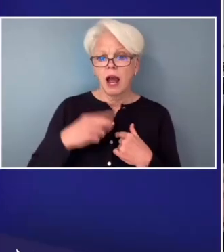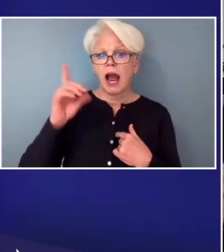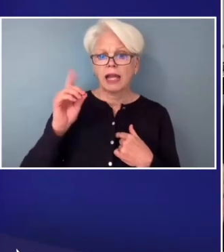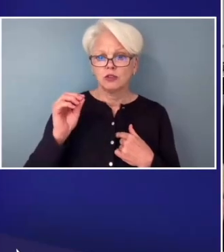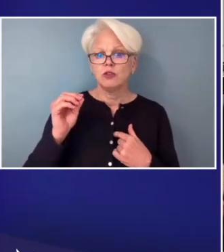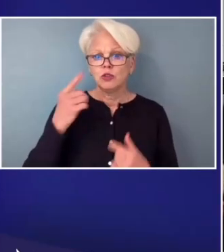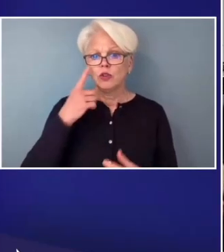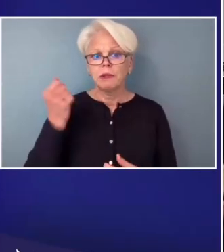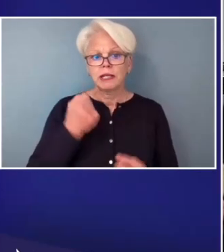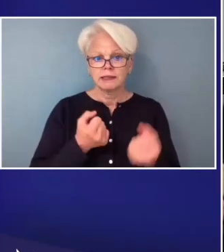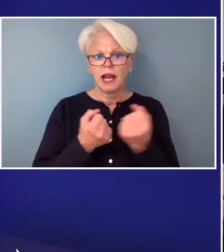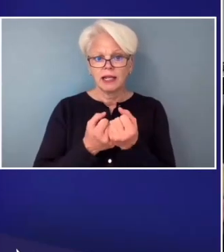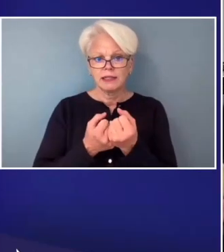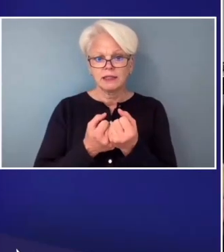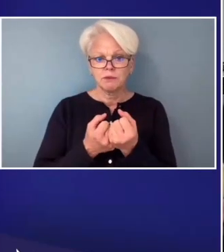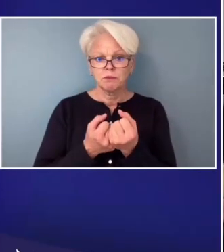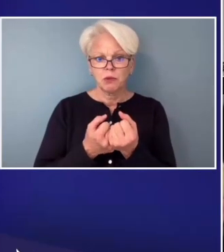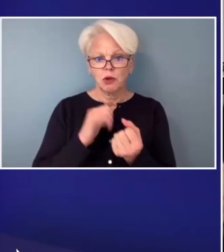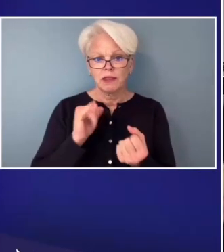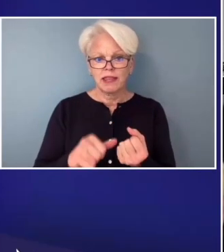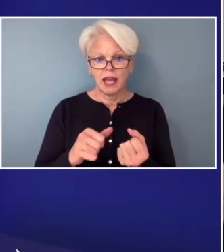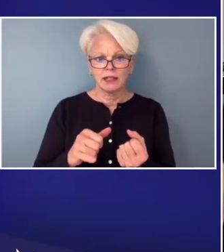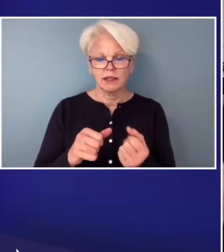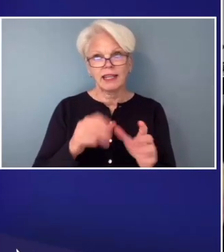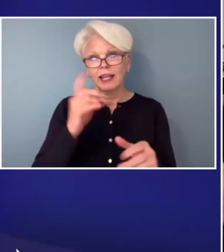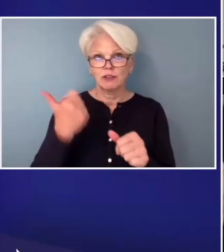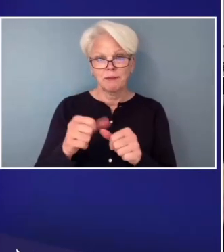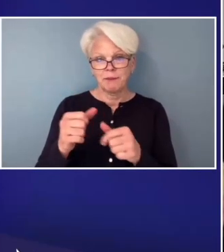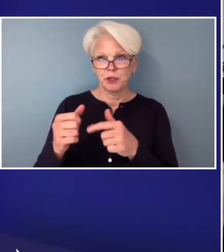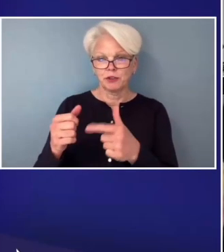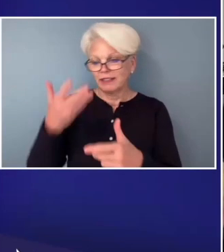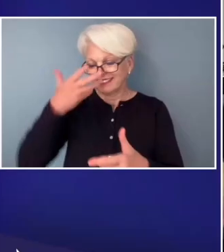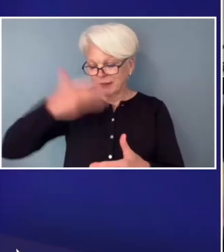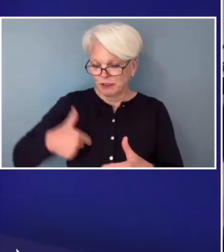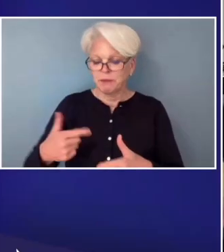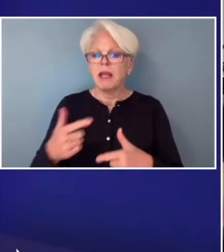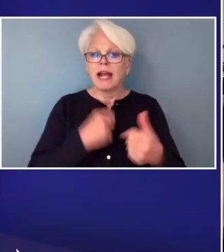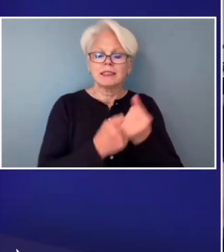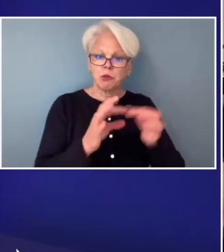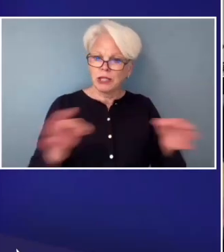that Lang, I haven't, I don't have it in front of me, but I remember Jeffrey and I talked about it, and I support the language, but then you said that you're thinking that the